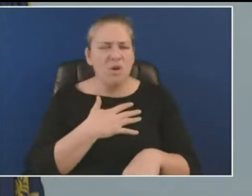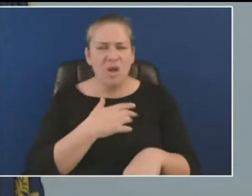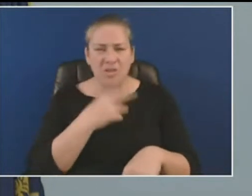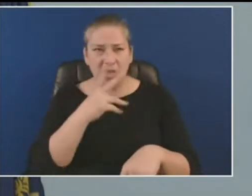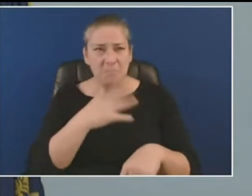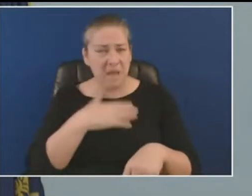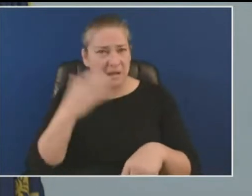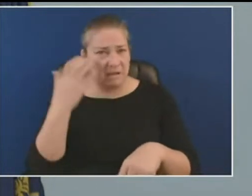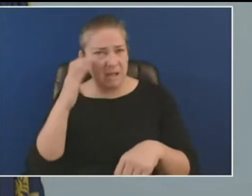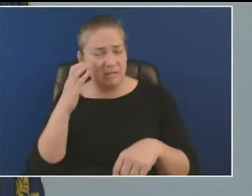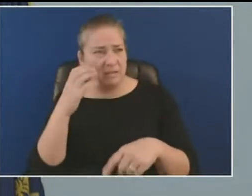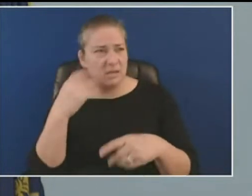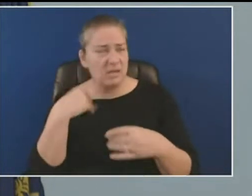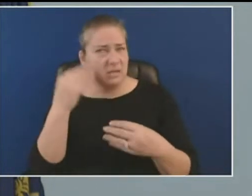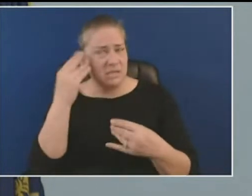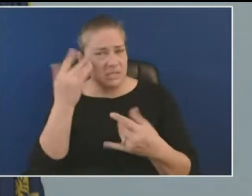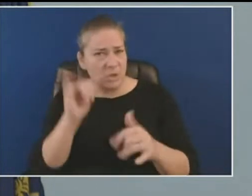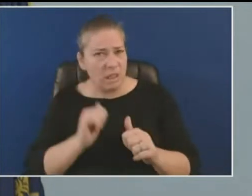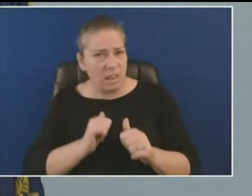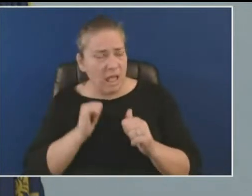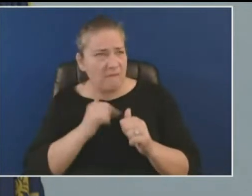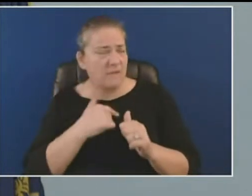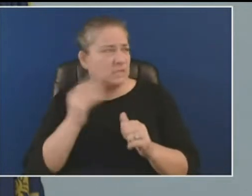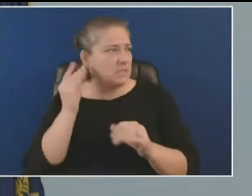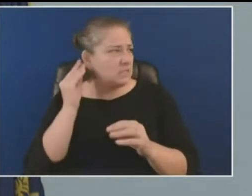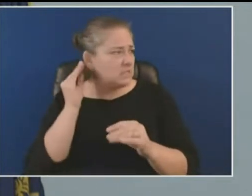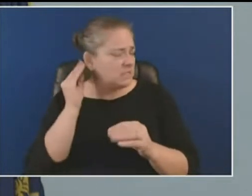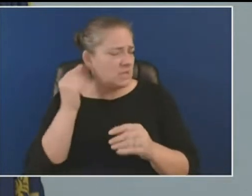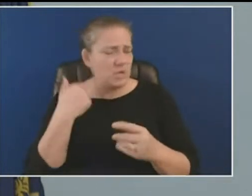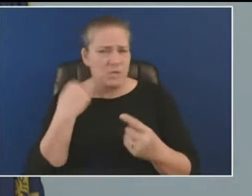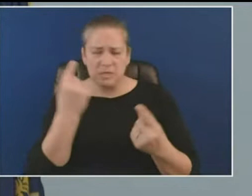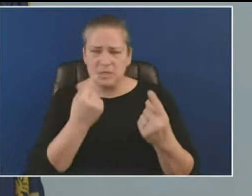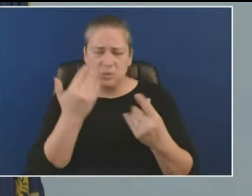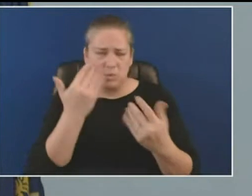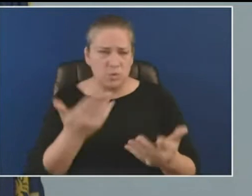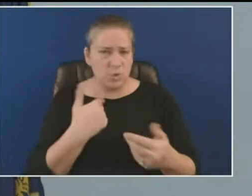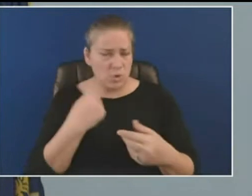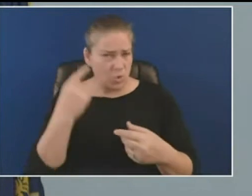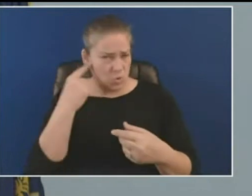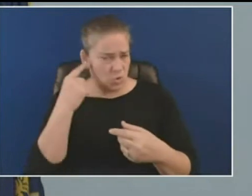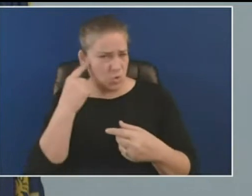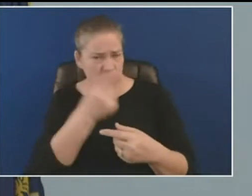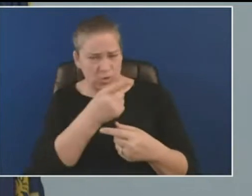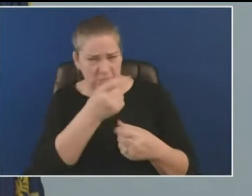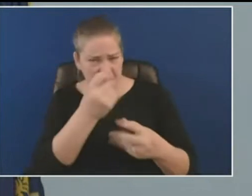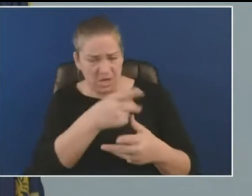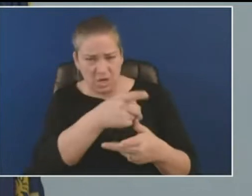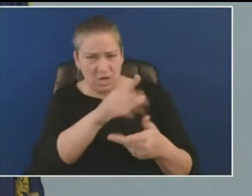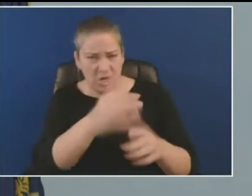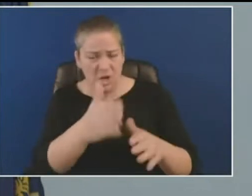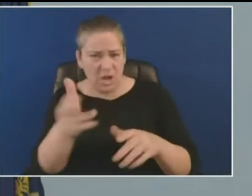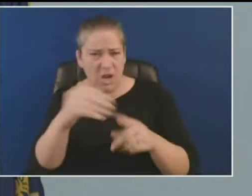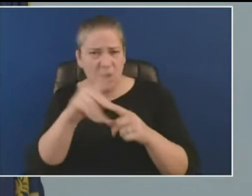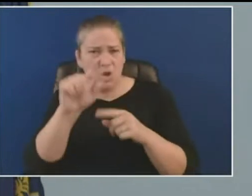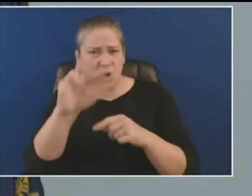After hearing number of people initially lost and in Dawson Springs, I got serious